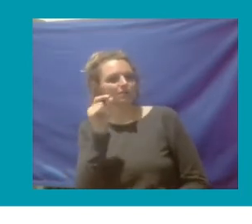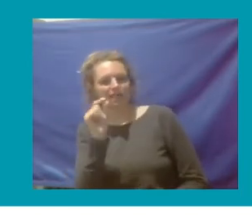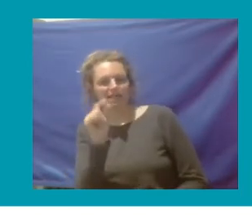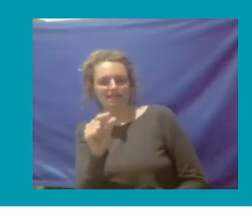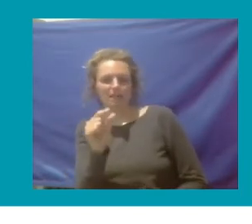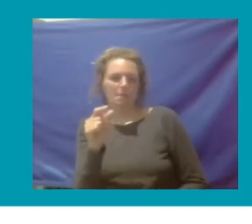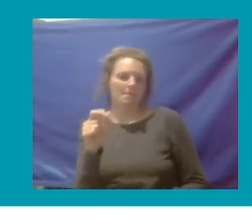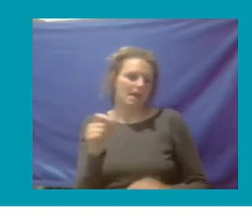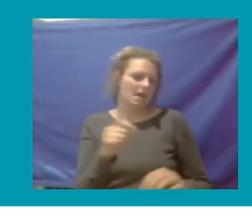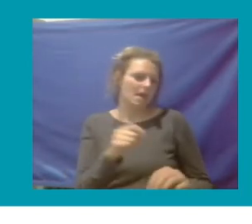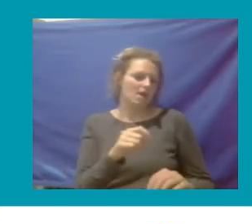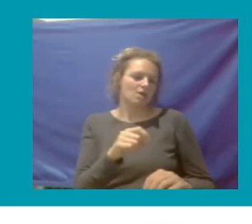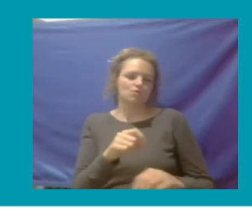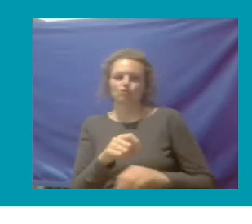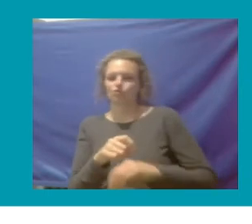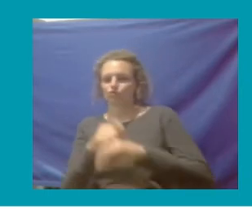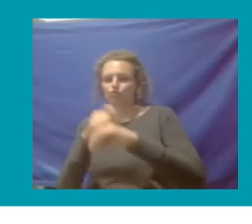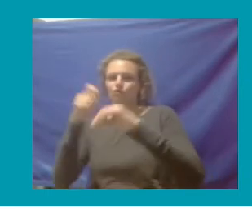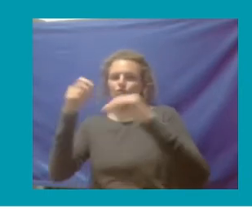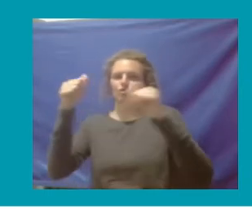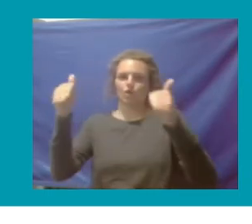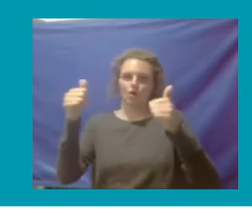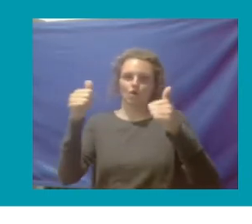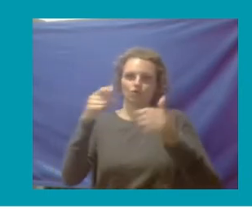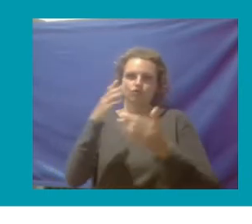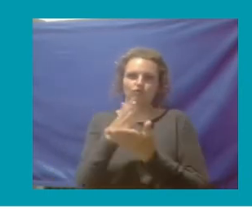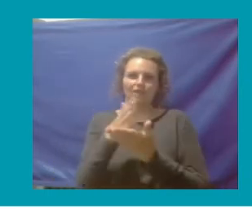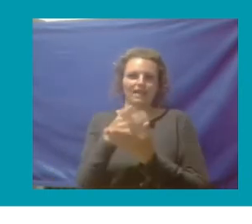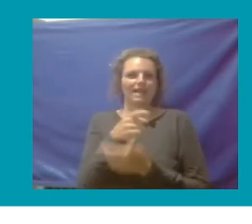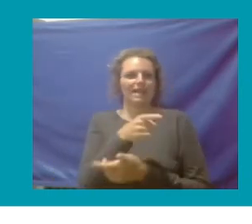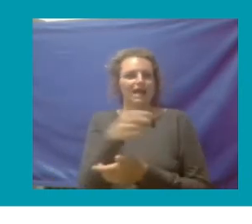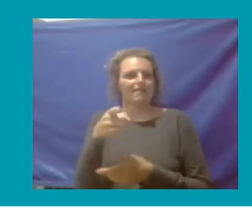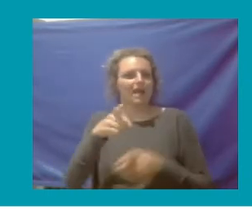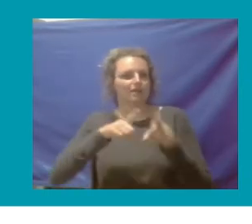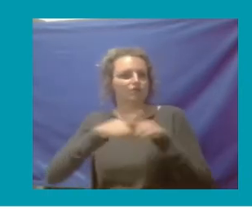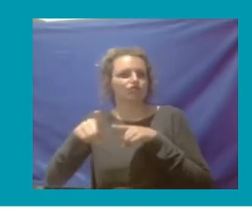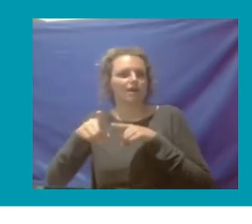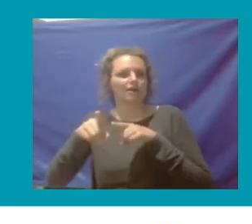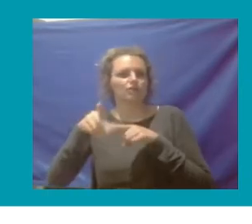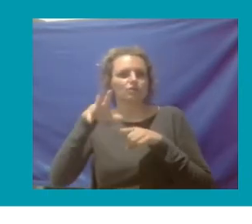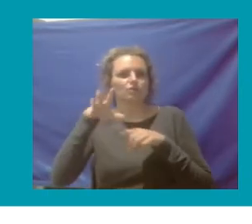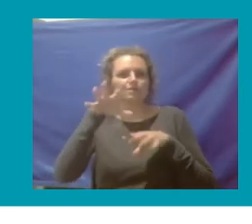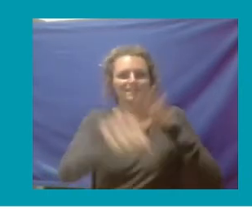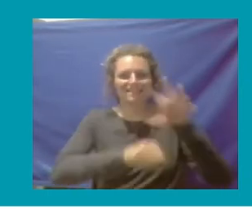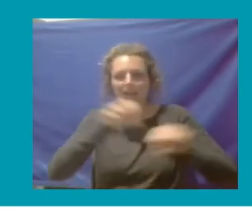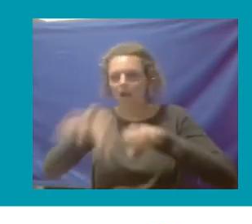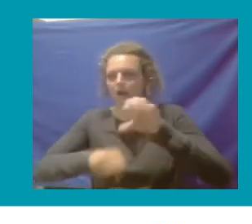people's best candidates like some kind of dodgy football manager? How would you quell those peoples concerns?